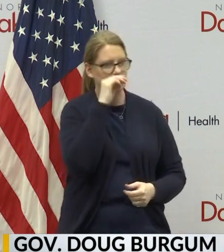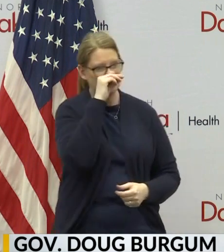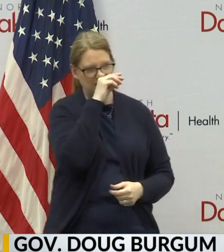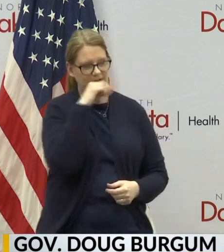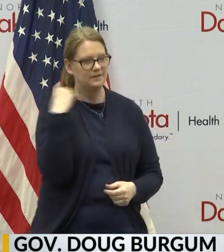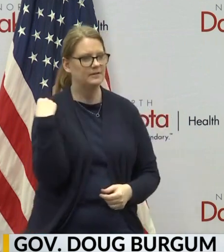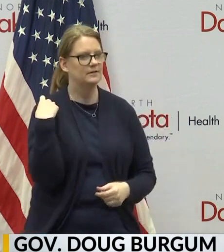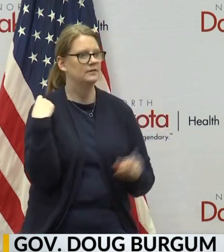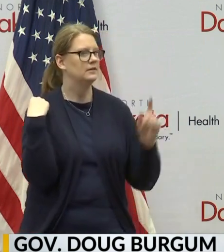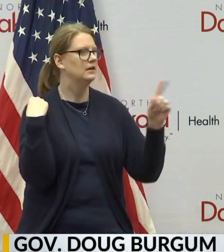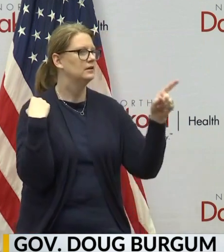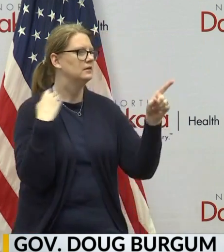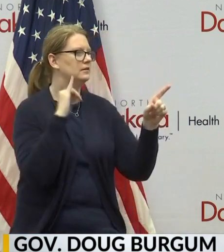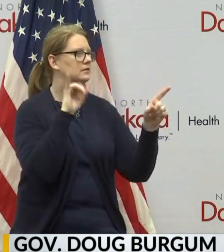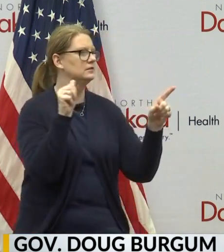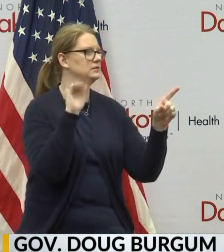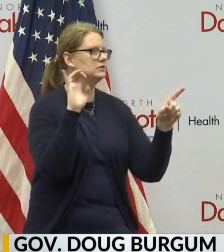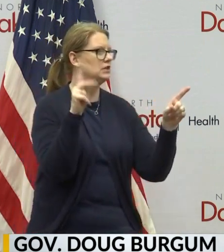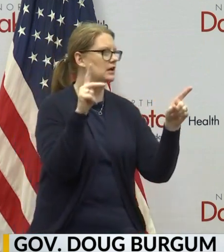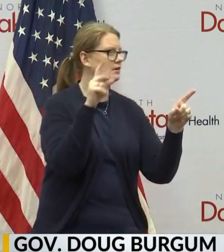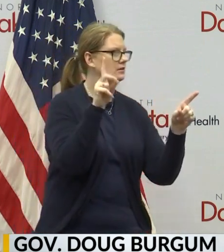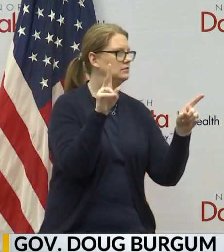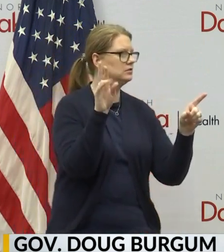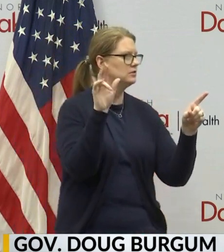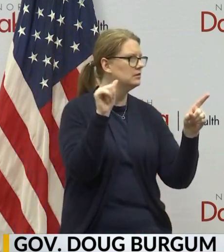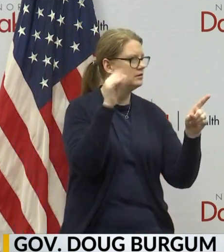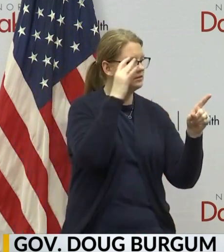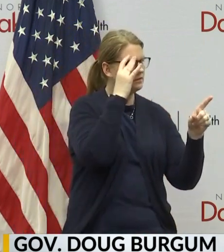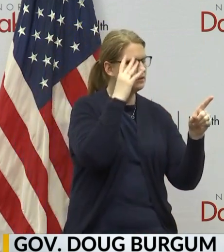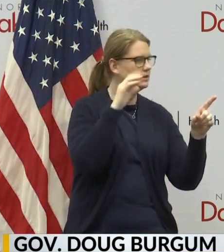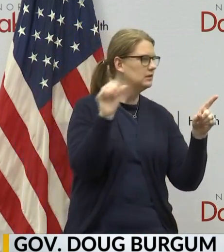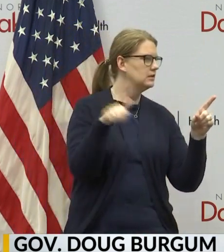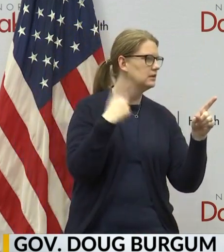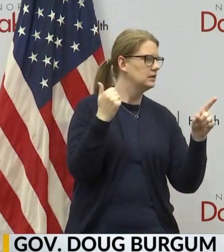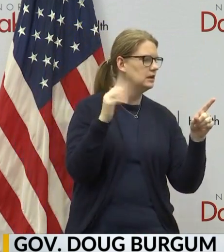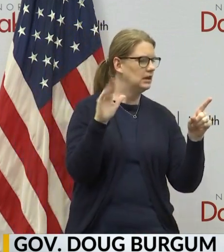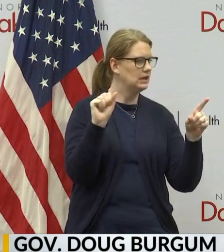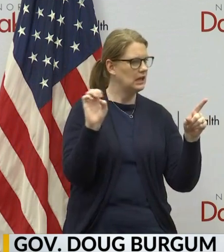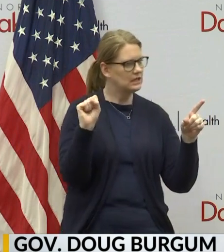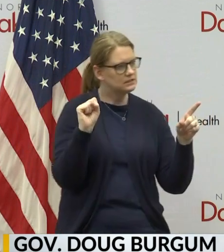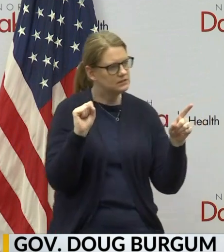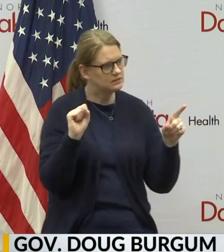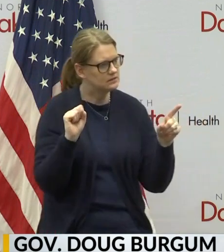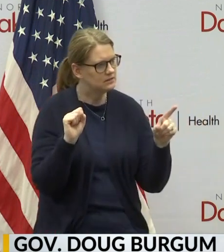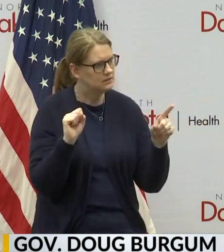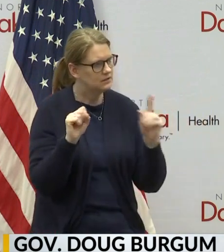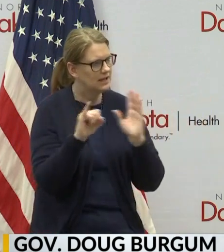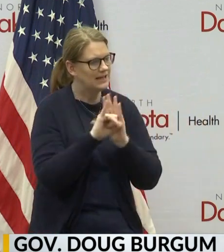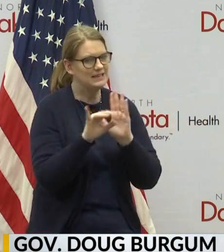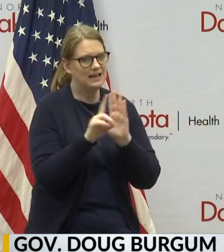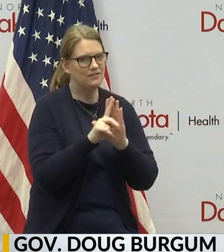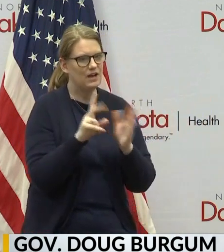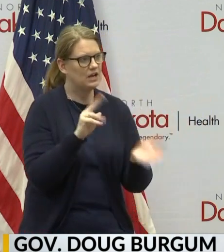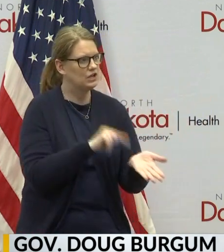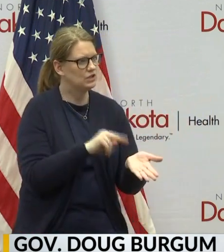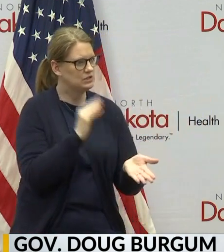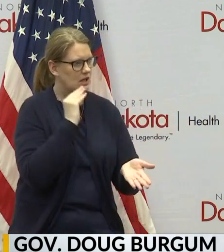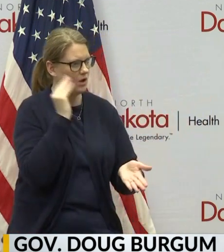VAPING, DON'T START PUTTING BAD THINGS IN YOUR LUNGS. WITH THAT, WE'LL MOVE TO QUESTIONS. WE'LL START OVER THEATRE WITH